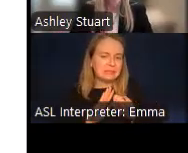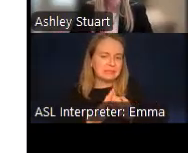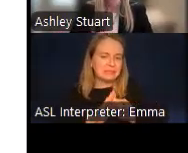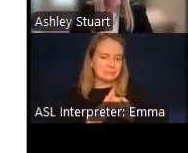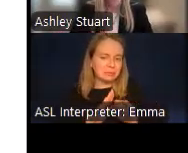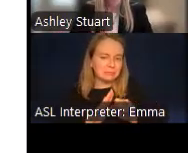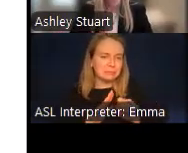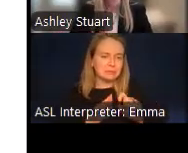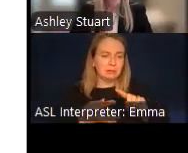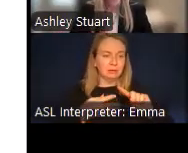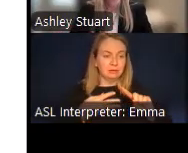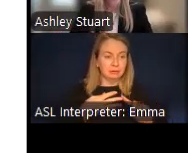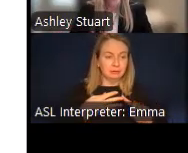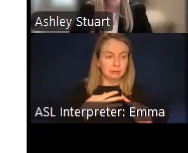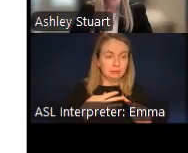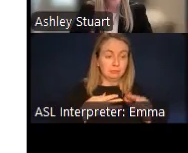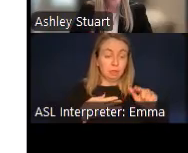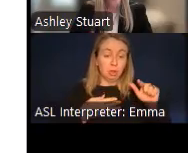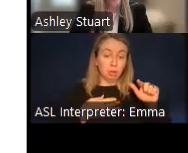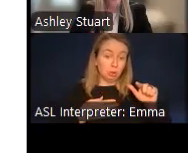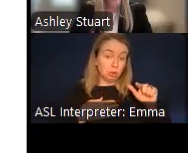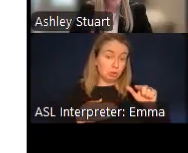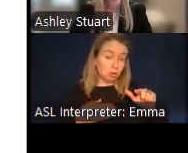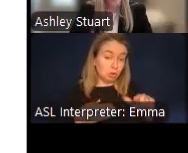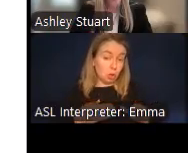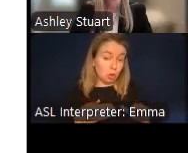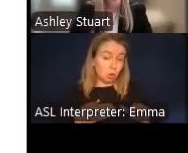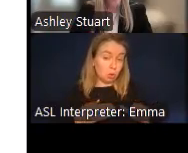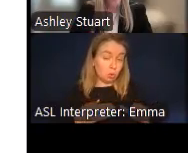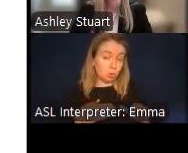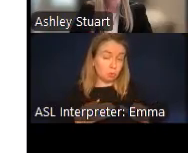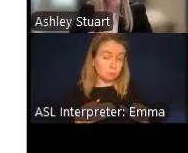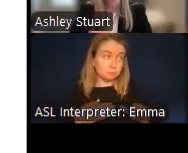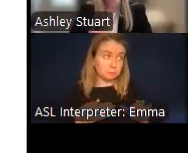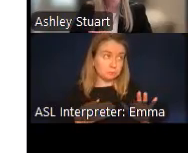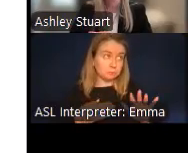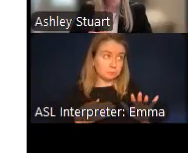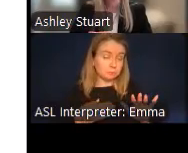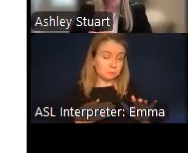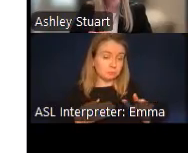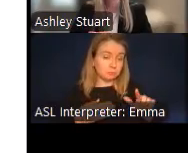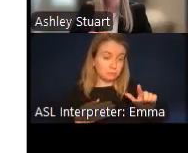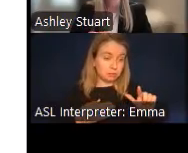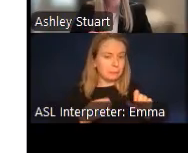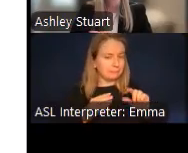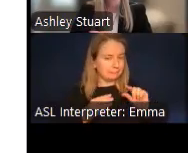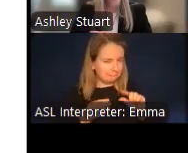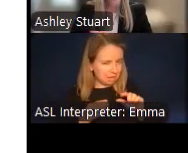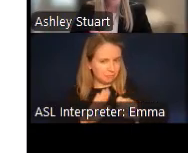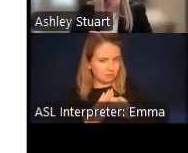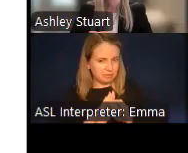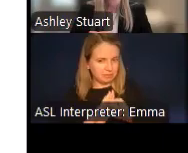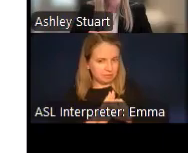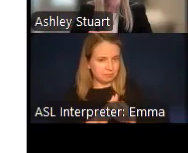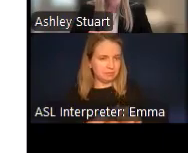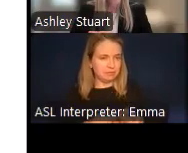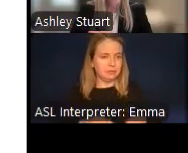A second pattern is the again, minimal symptoms, but they are